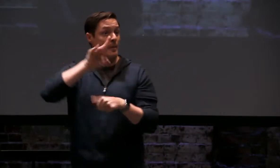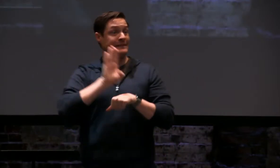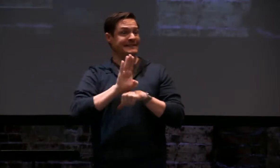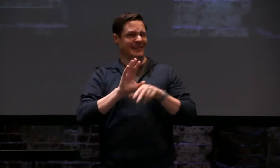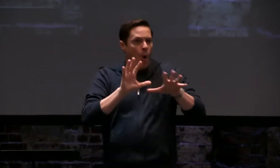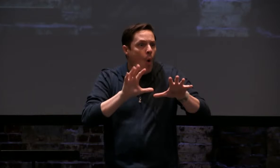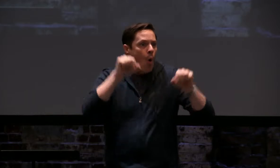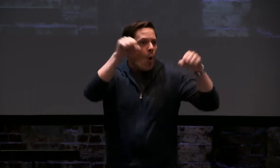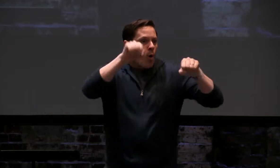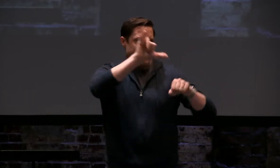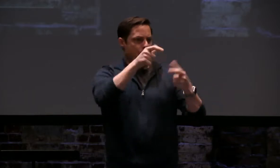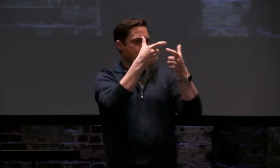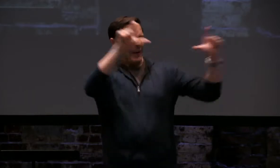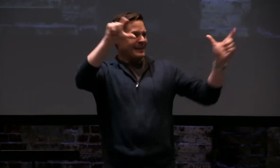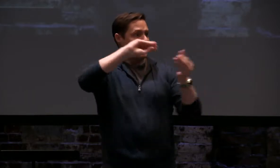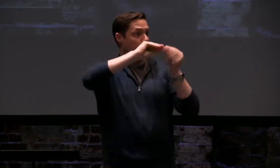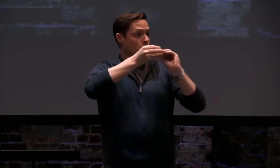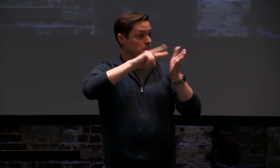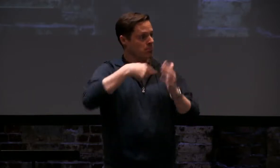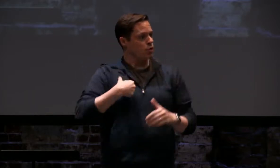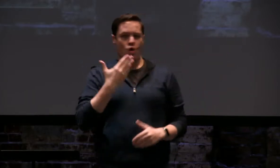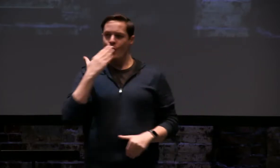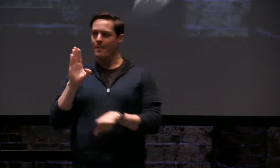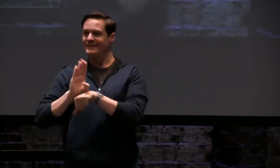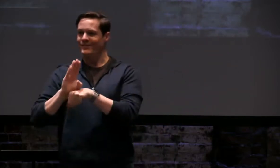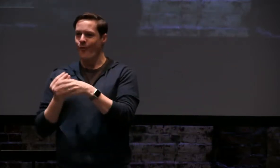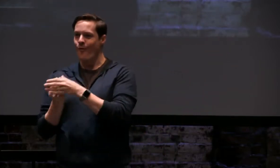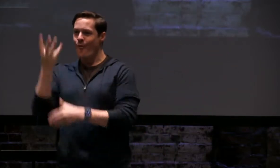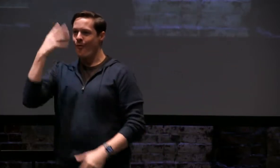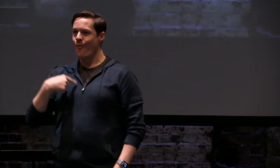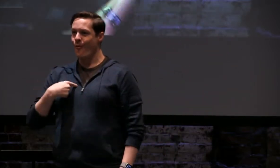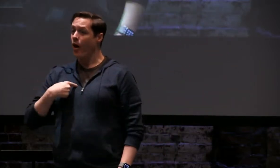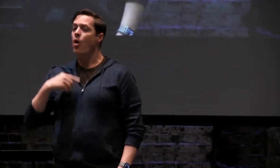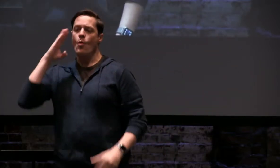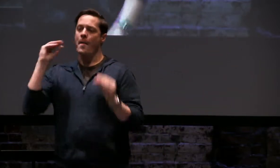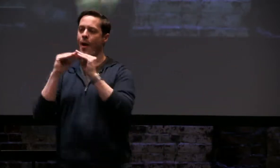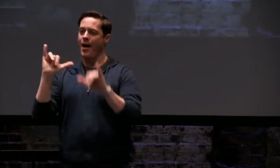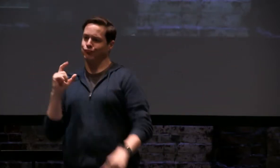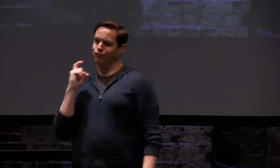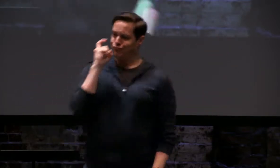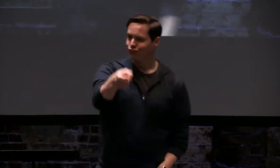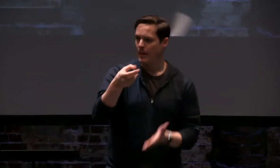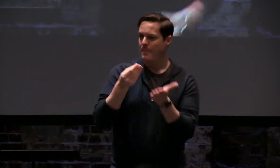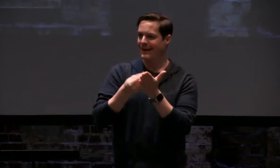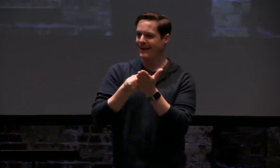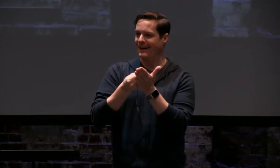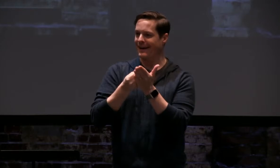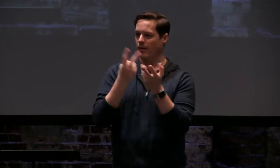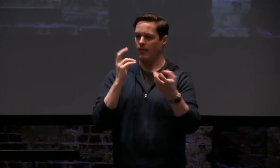that reflect the demographic that we have spoken of before, the 3000 plus entities that are out there